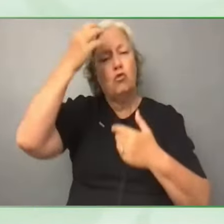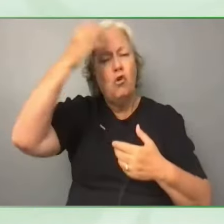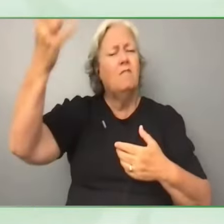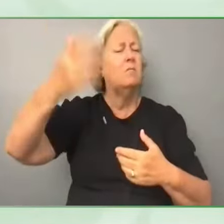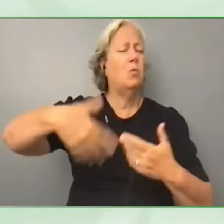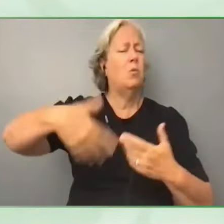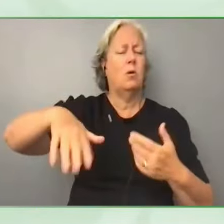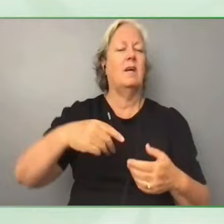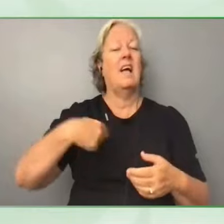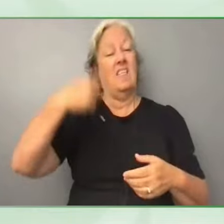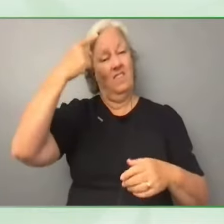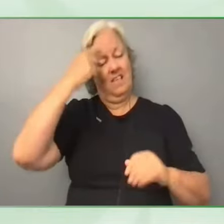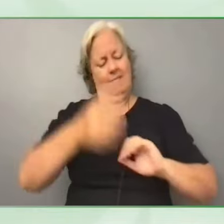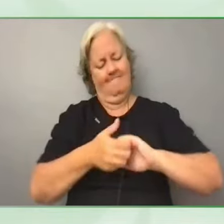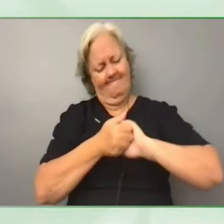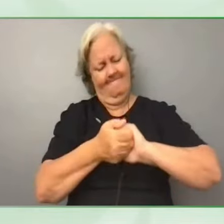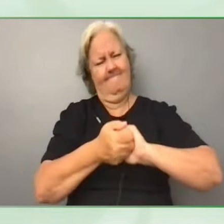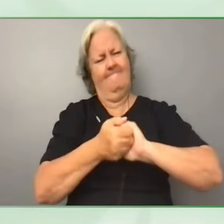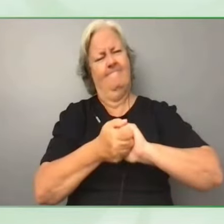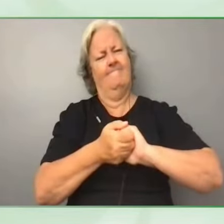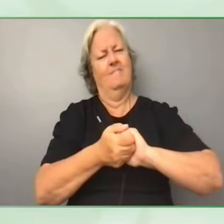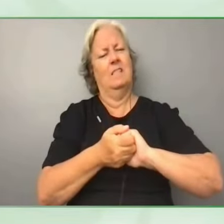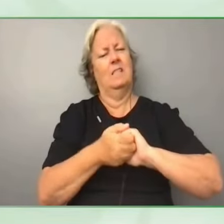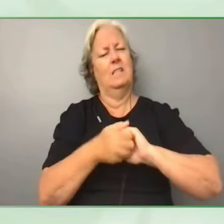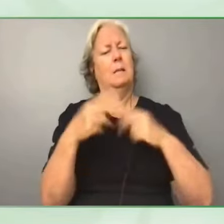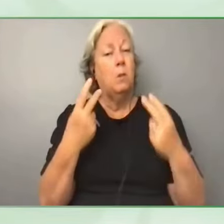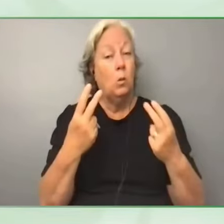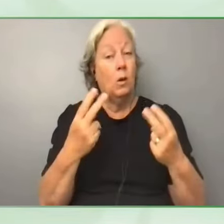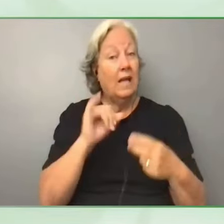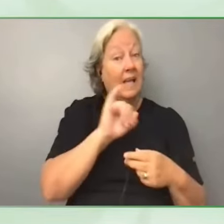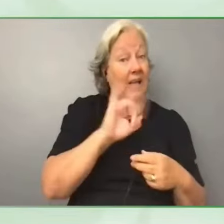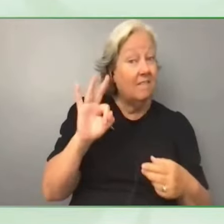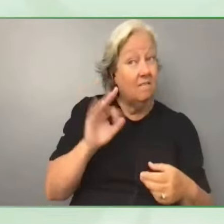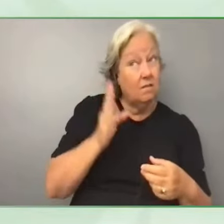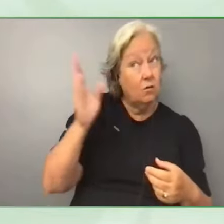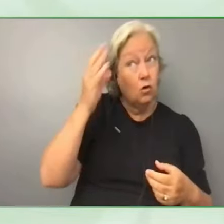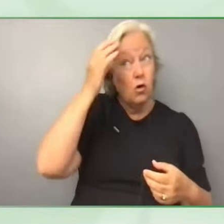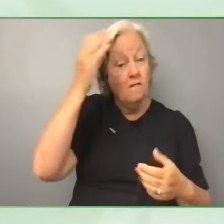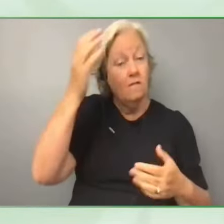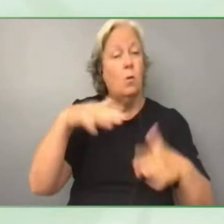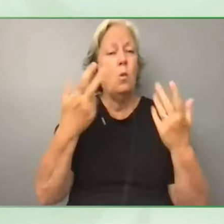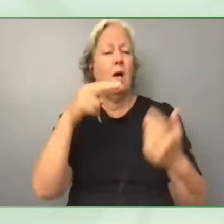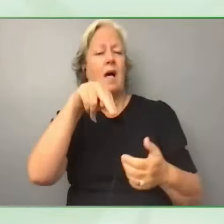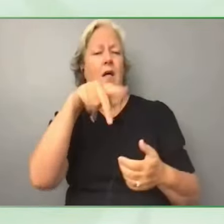I think that if the government and the NGOs and people with